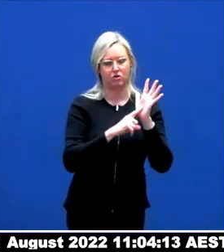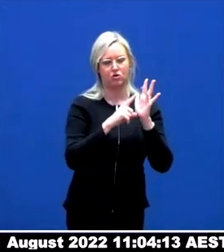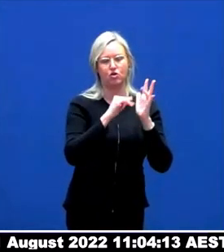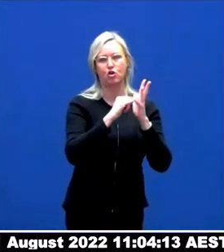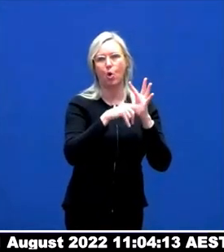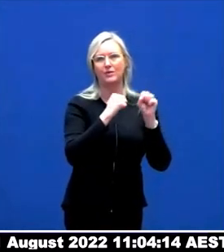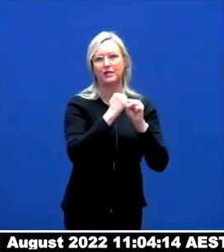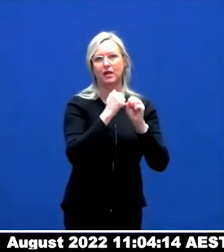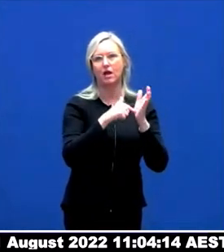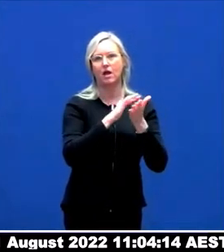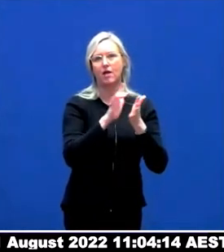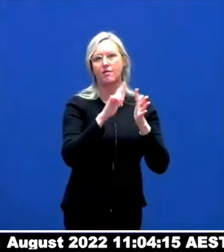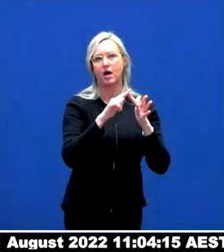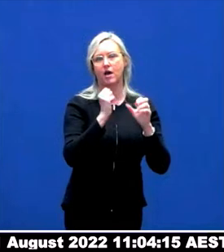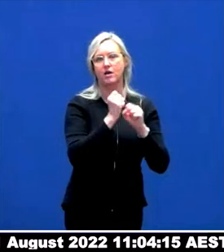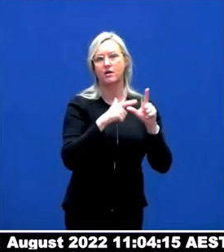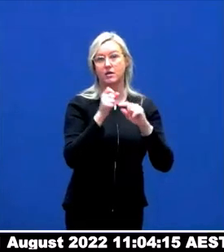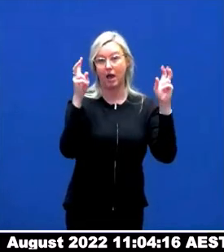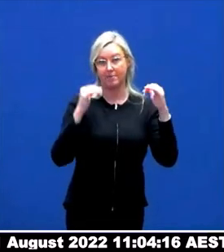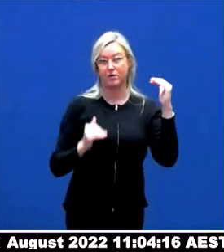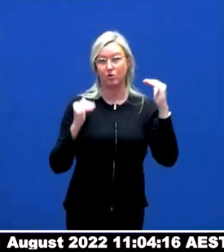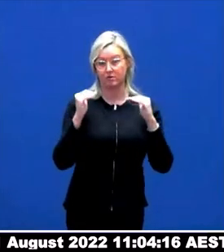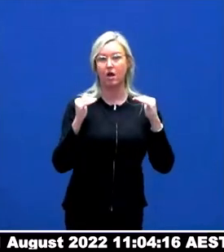has disability and housing as two of the four key priority areas.